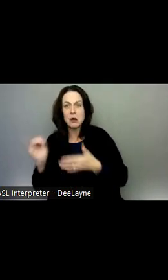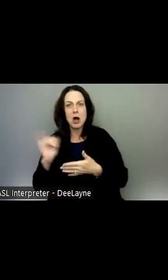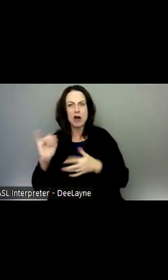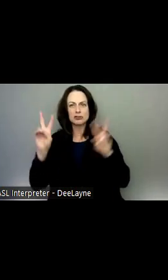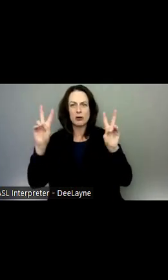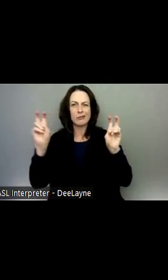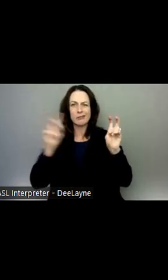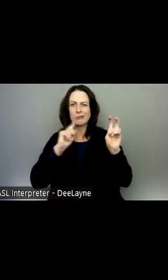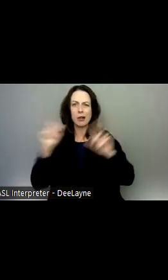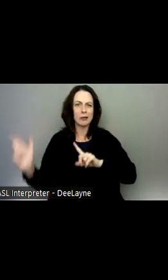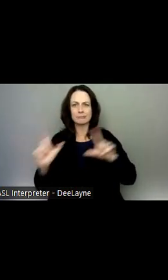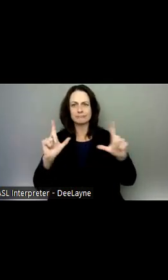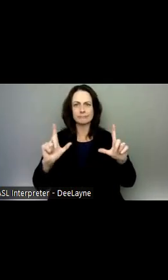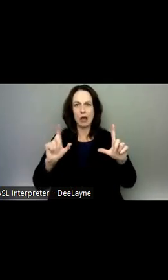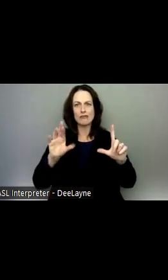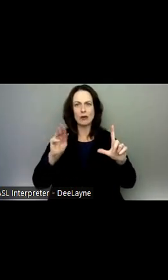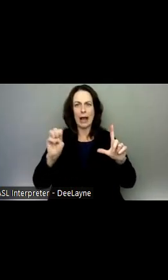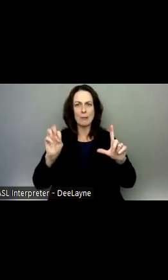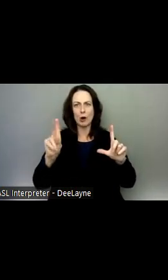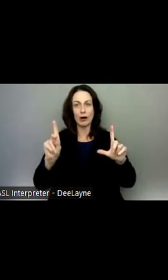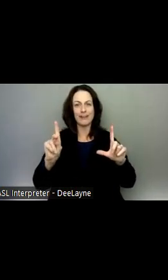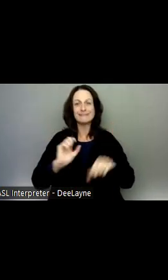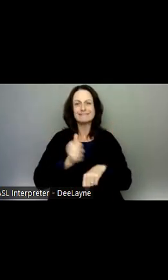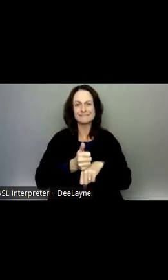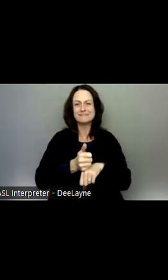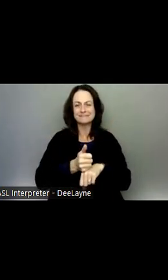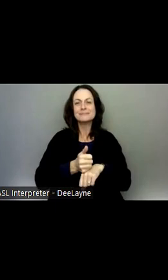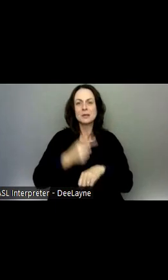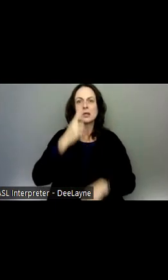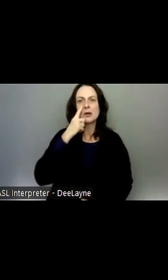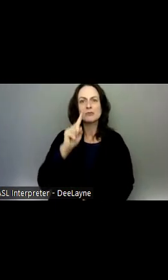that sets things up for the proposal.